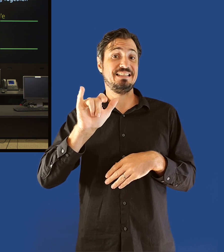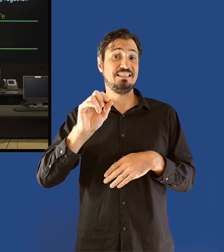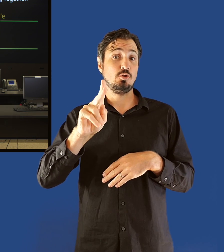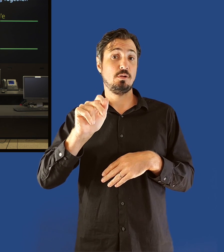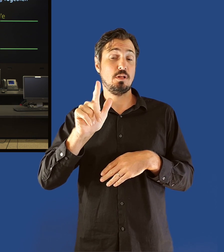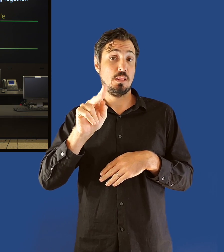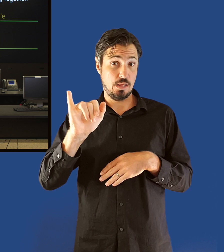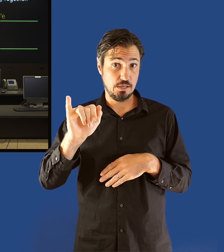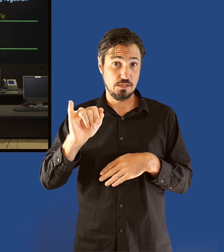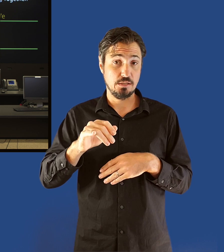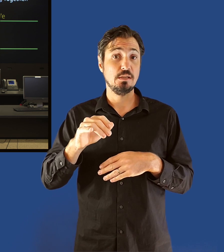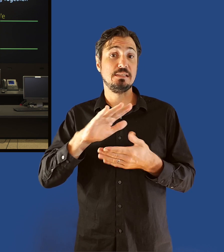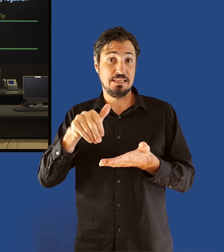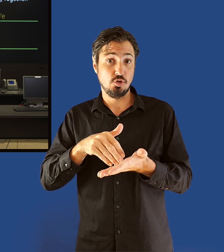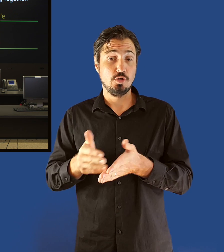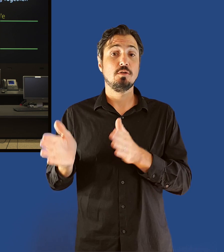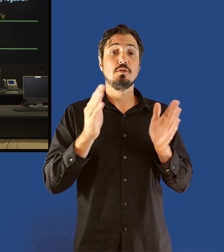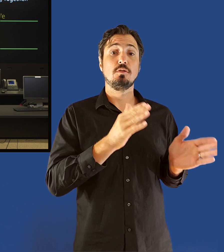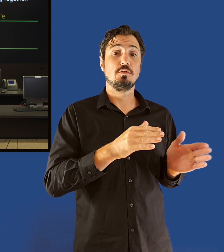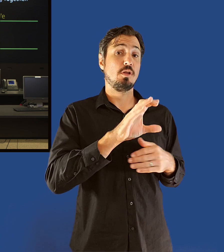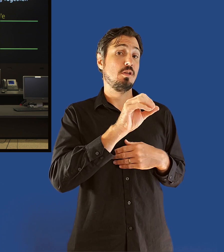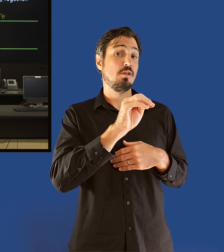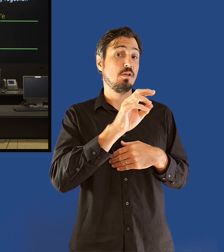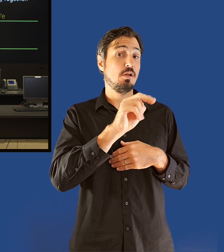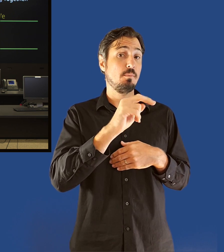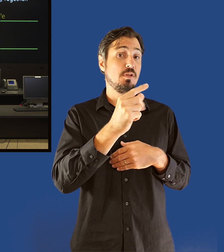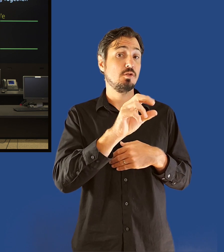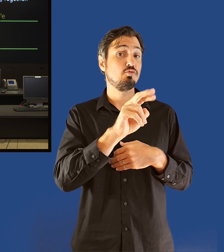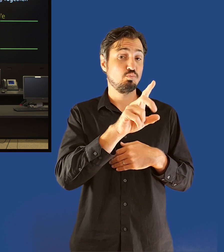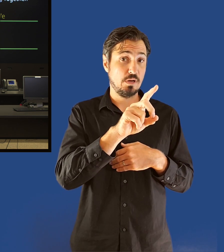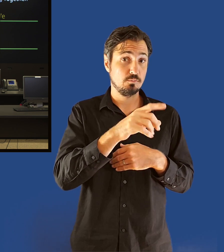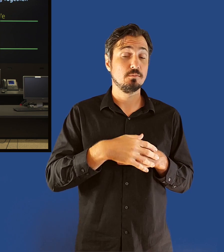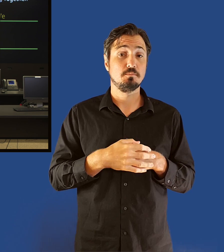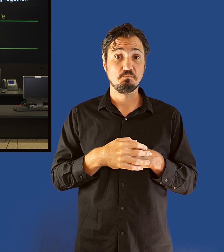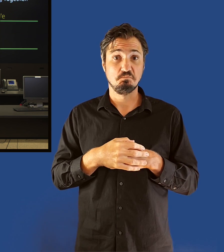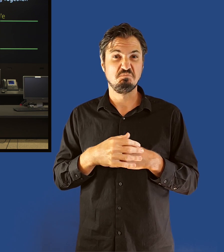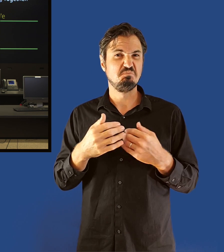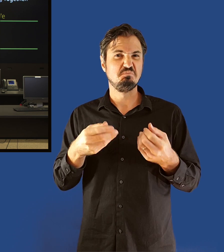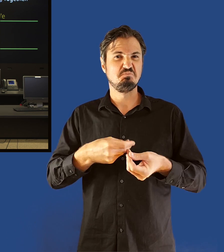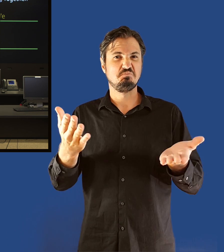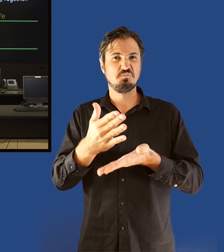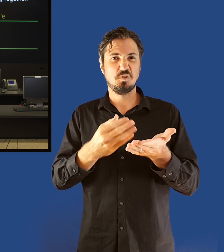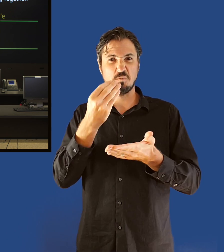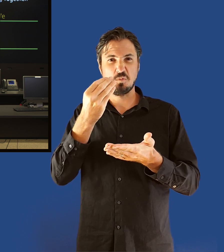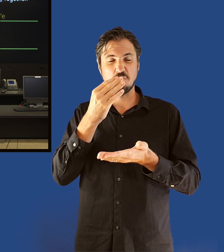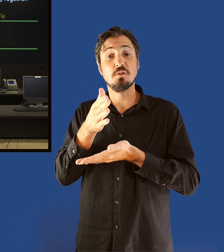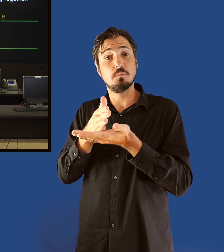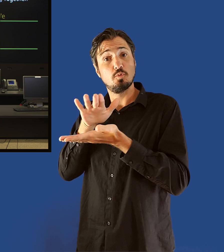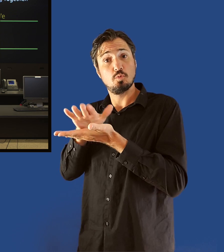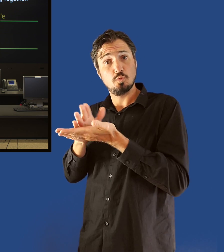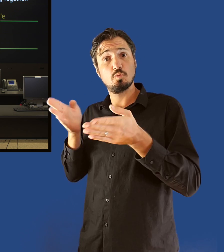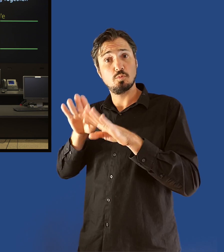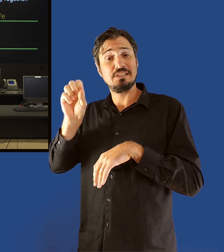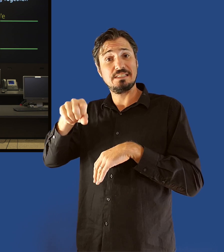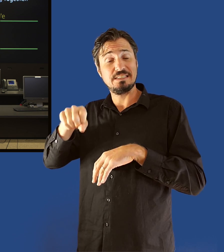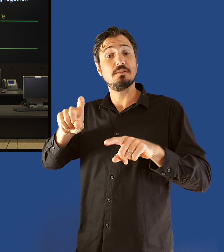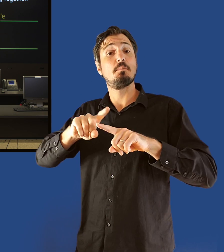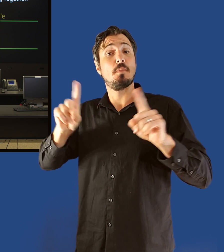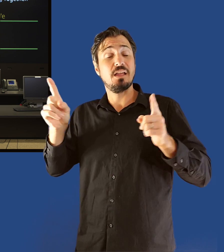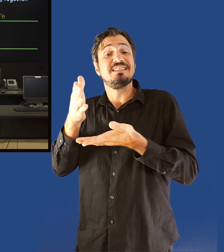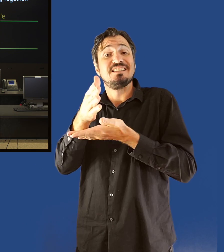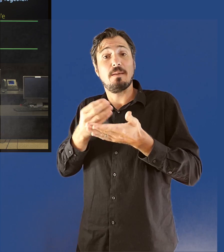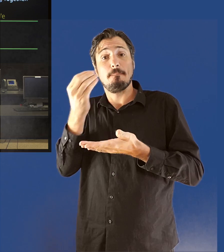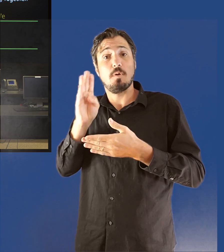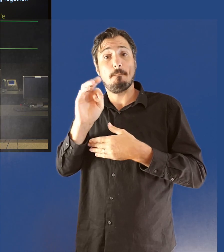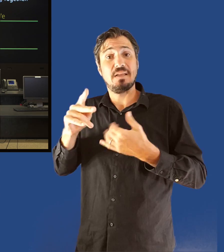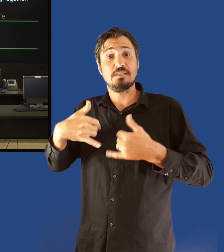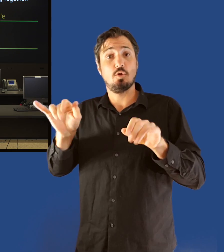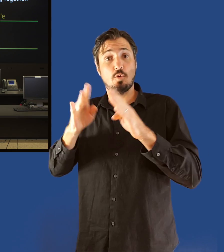Which is focused on families with children. Although schools are closed, pantries for school students are still operating at Kekaha and Eleele schools, and Common Ground.